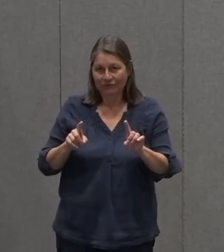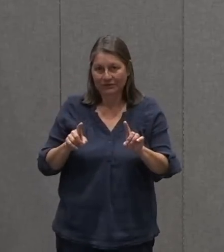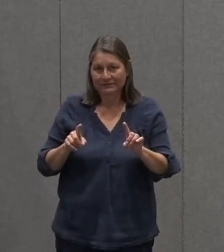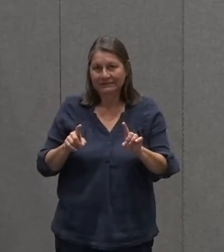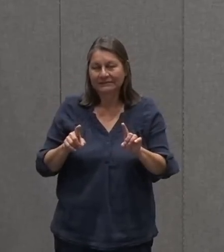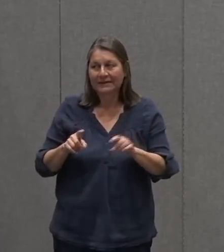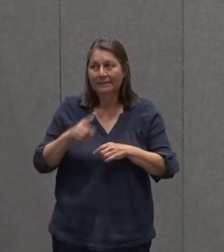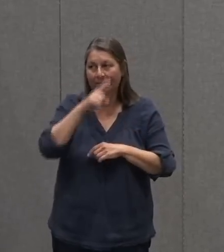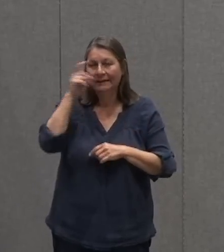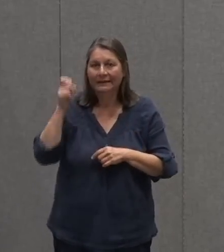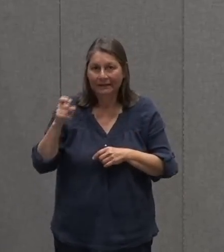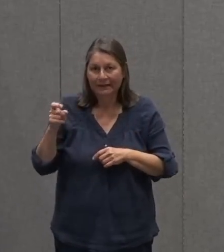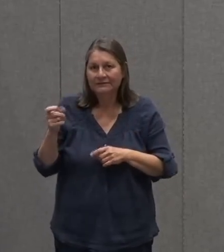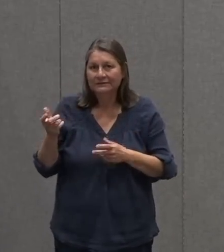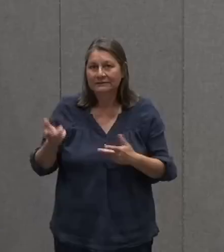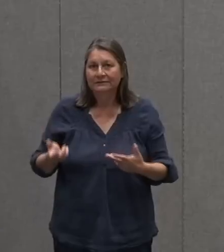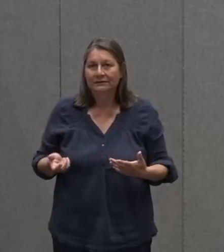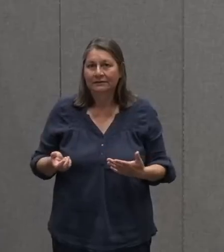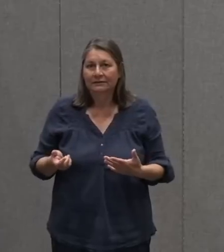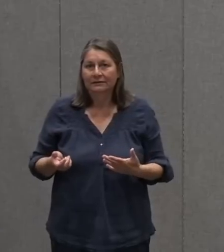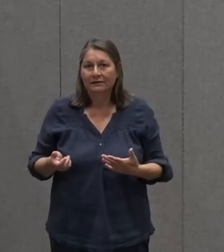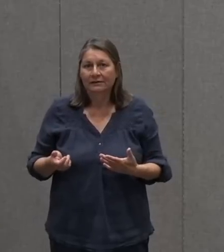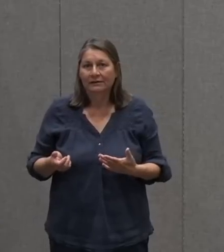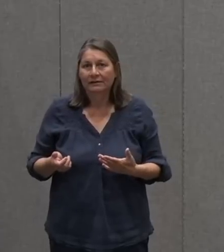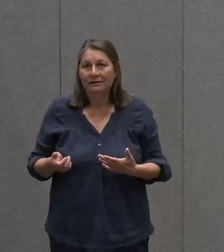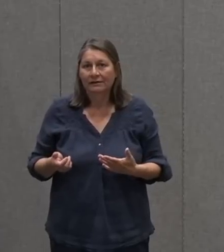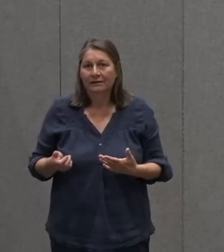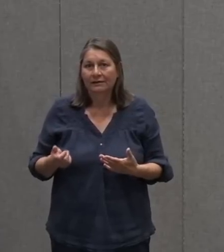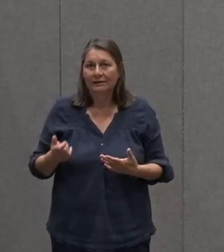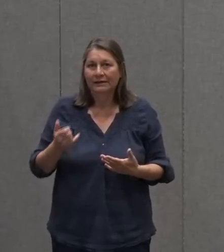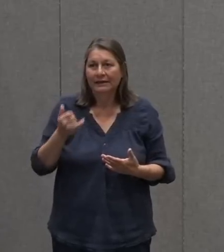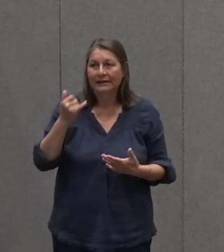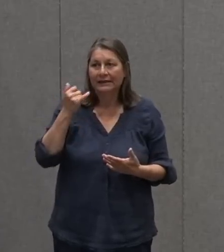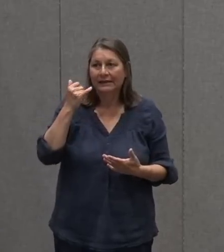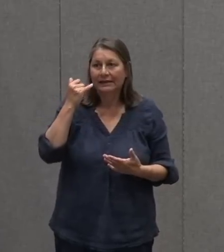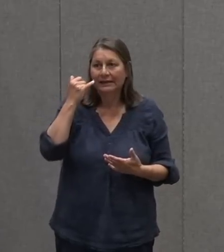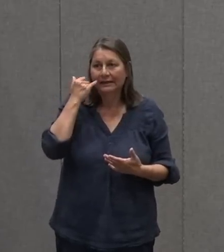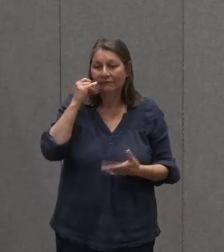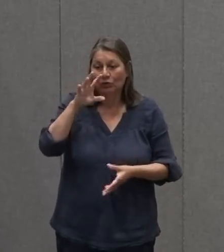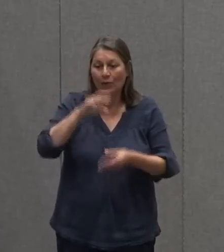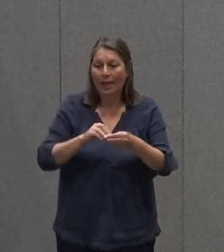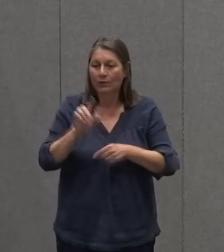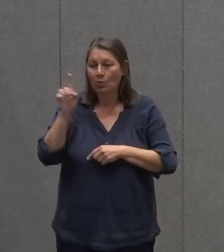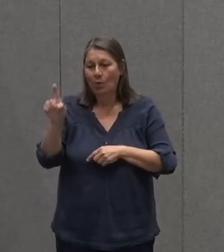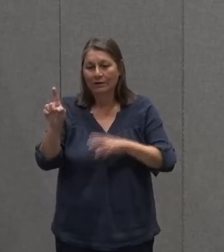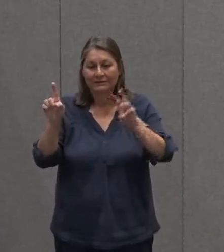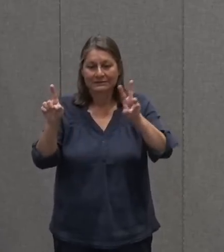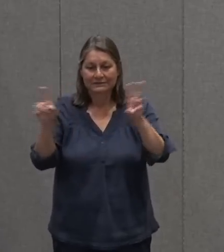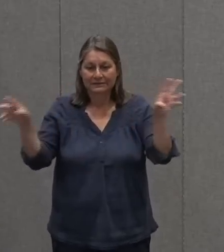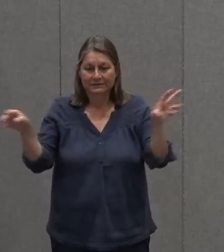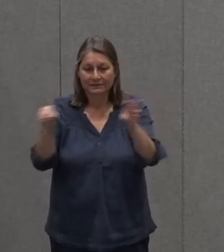because with you added up the digits of each of these numbers, the one and the six,